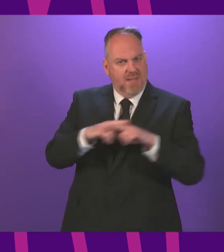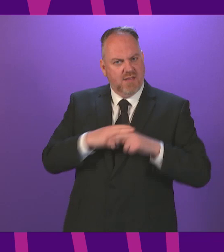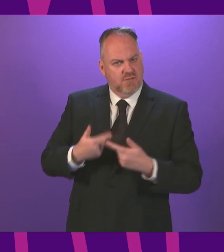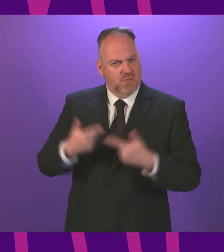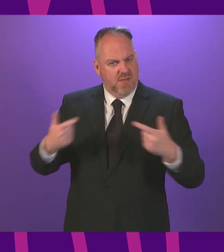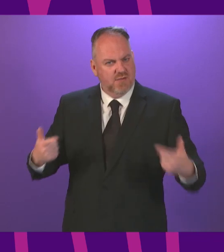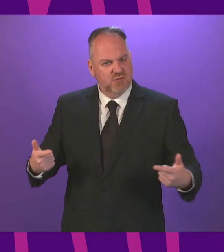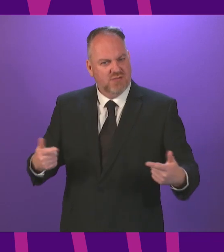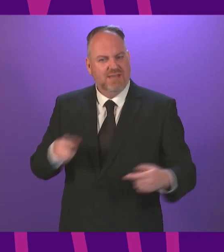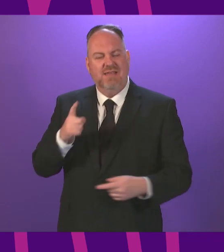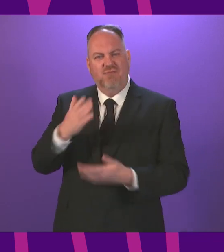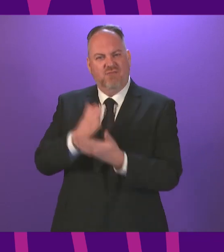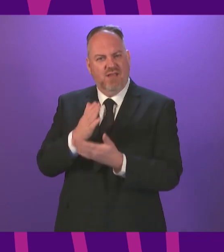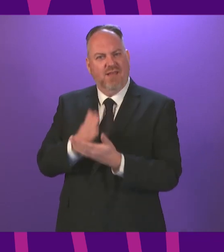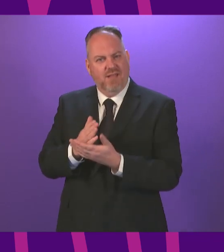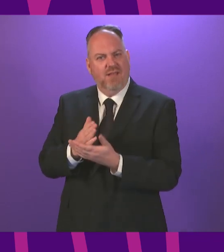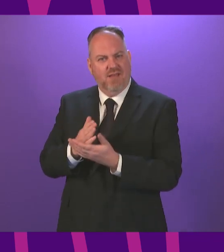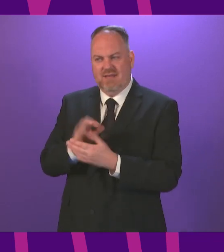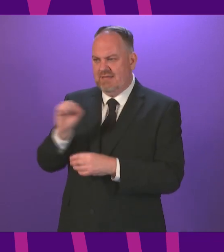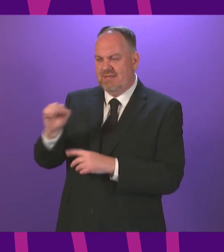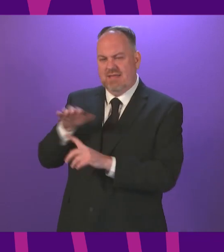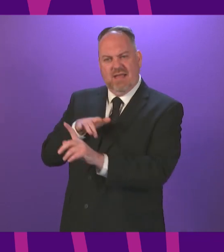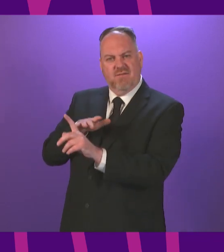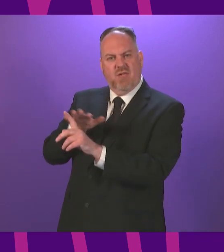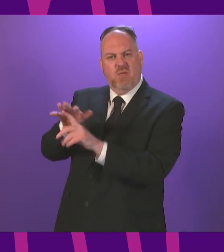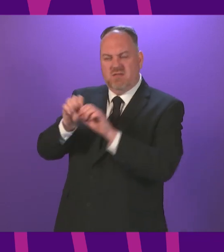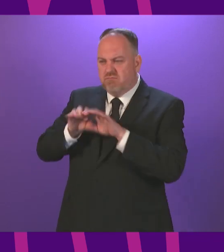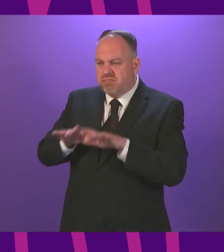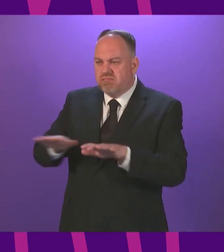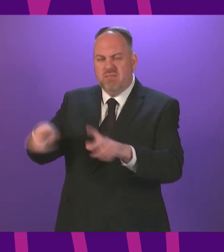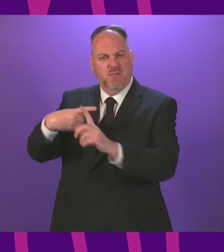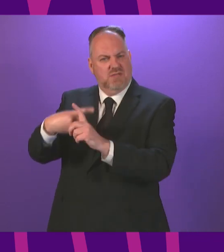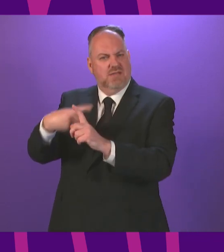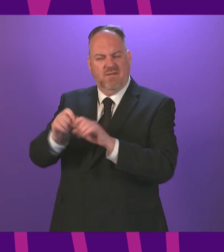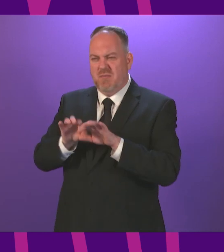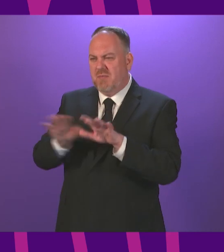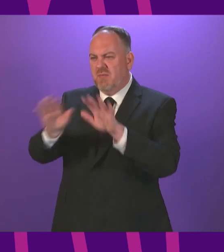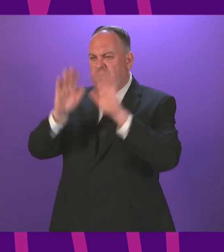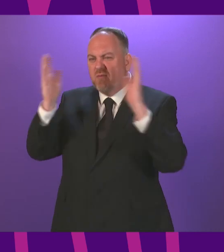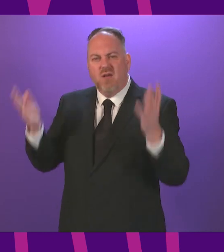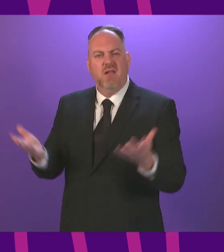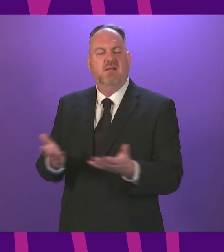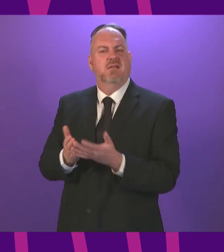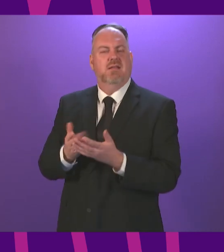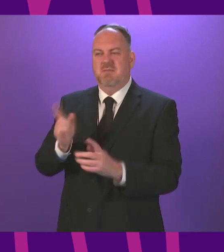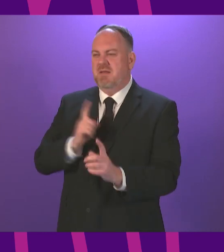others has been utterly outstanding: learning new skills, meeting new people, showing leadership,